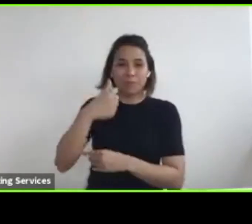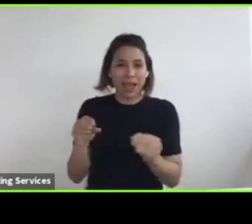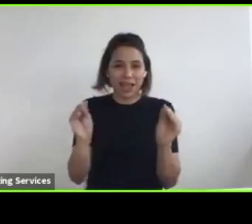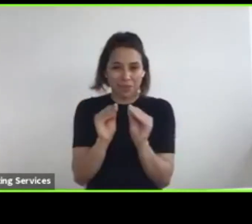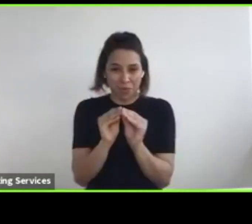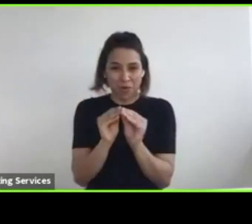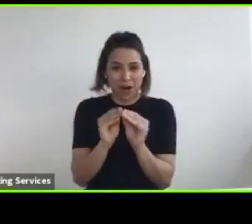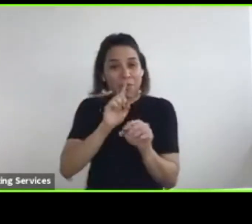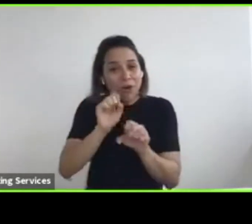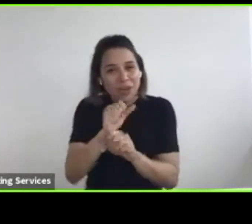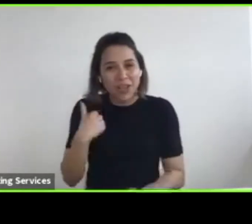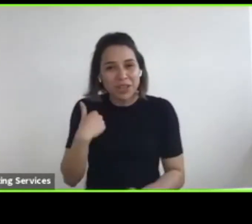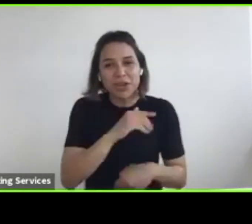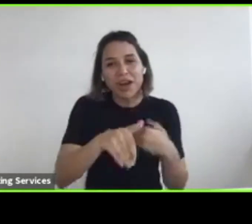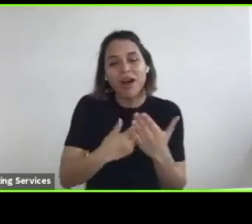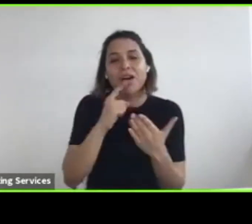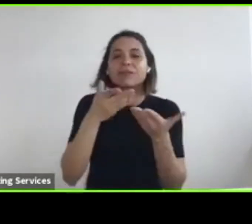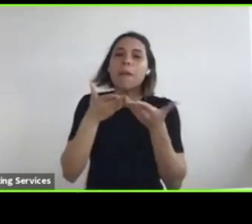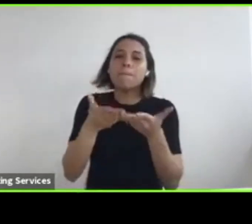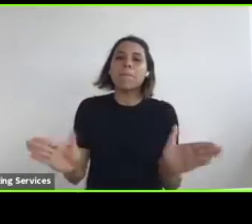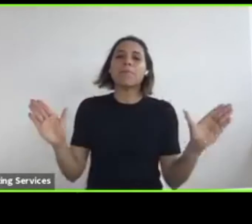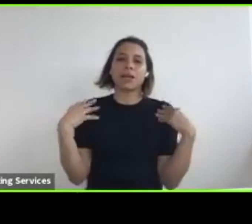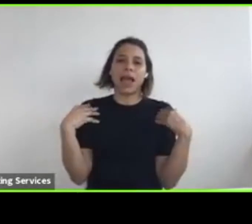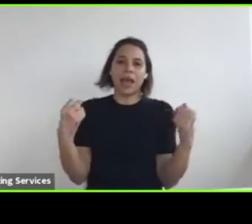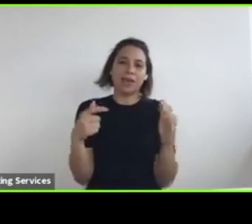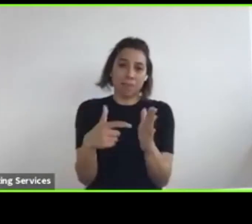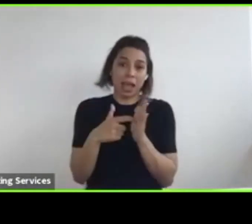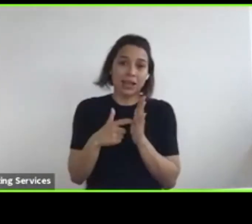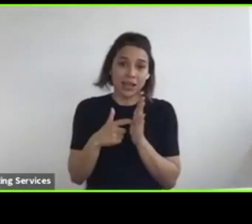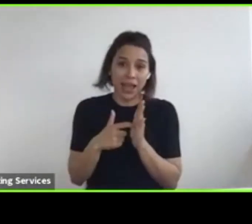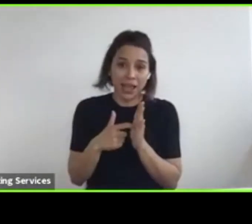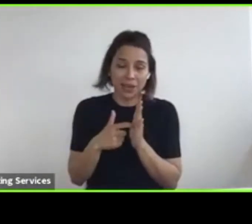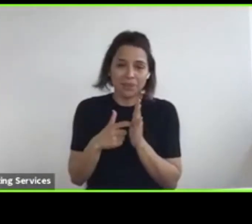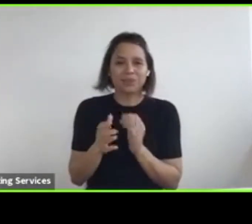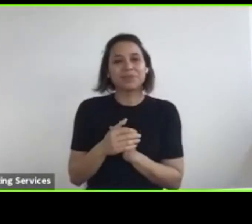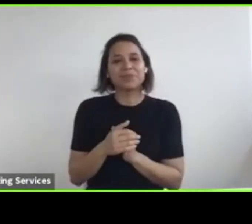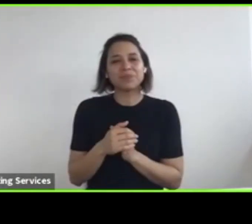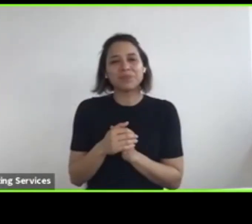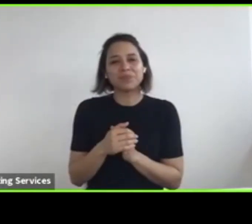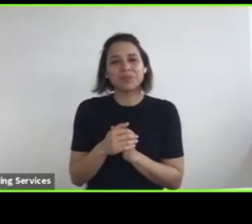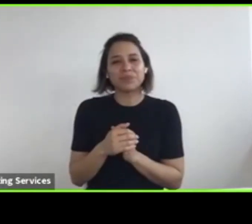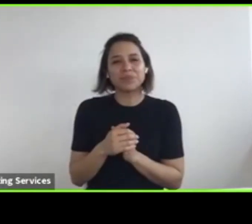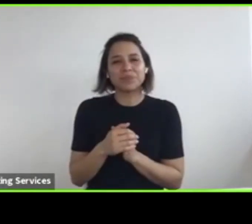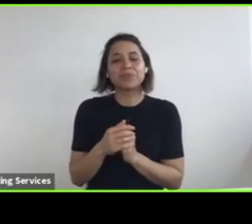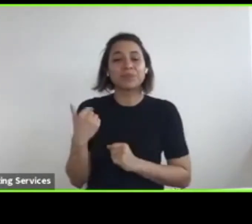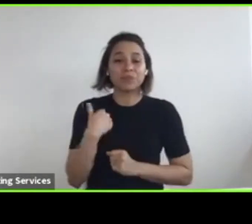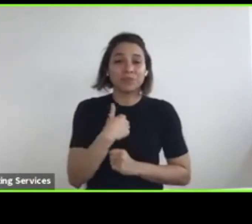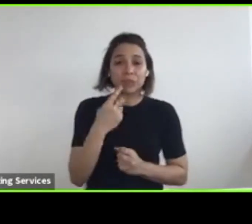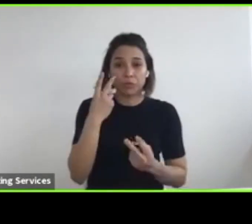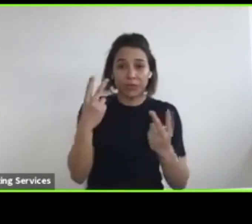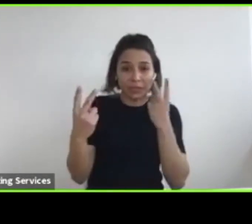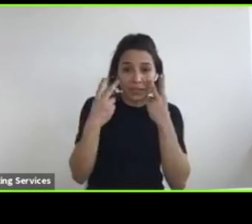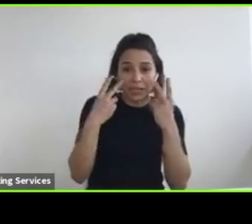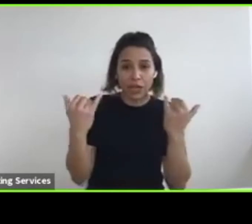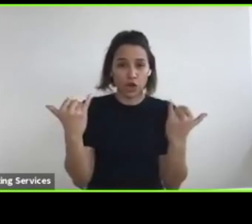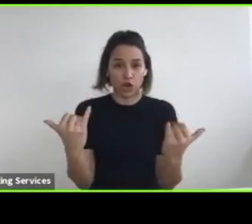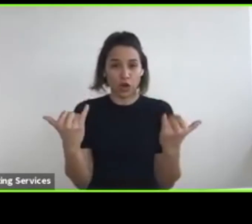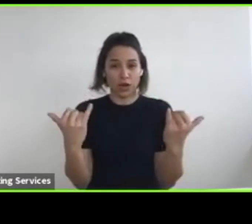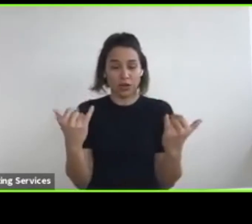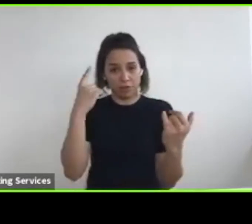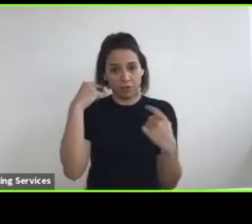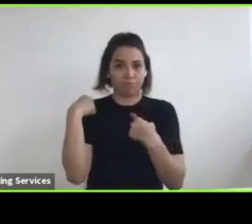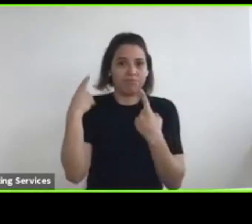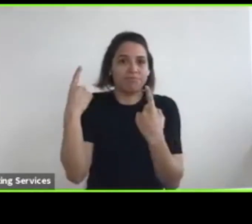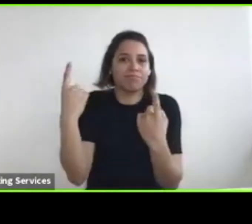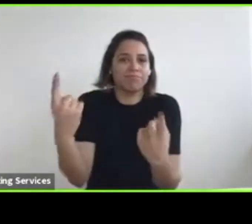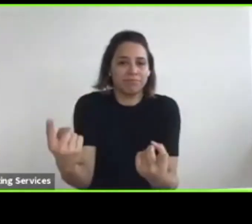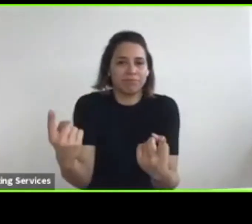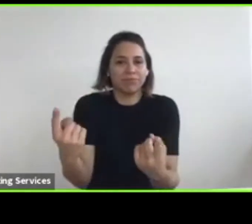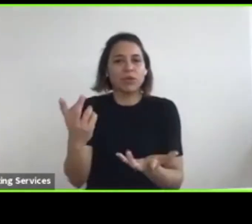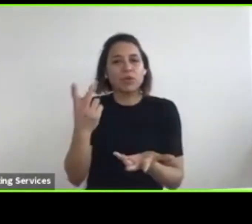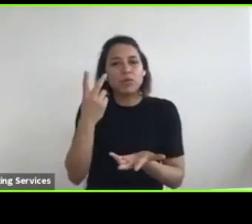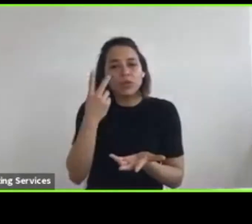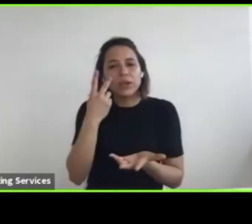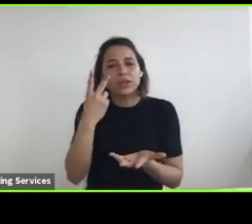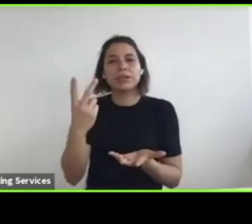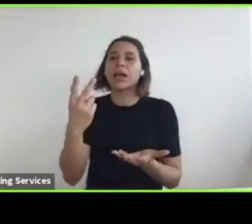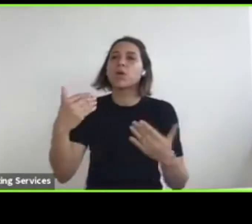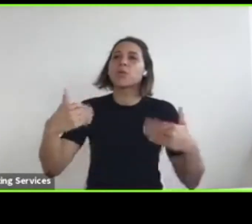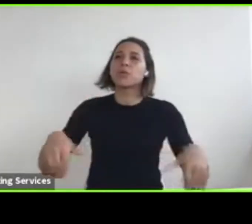A PUBLIC HEALTH MANDATE. AS WE'VE SEEN CURRENTLY AND FOR EONS THE FRAYED THREADS OF LATE STAGE CAPITALISM AND